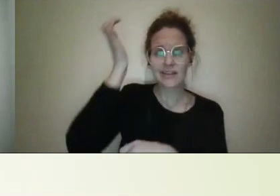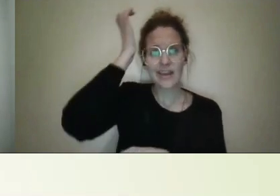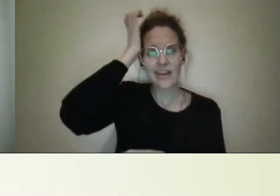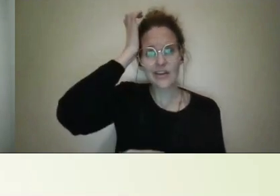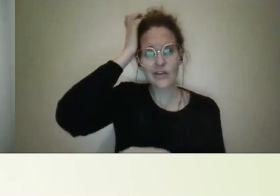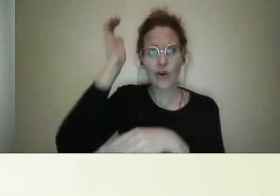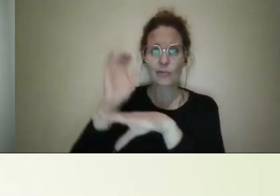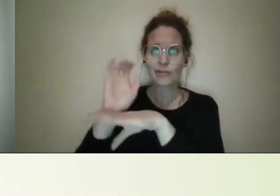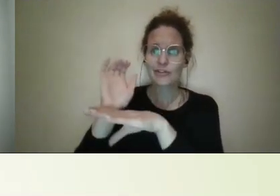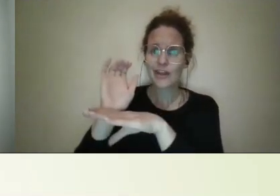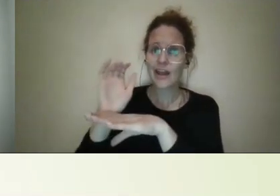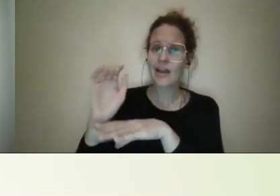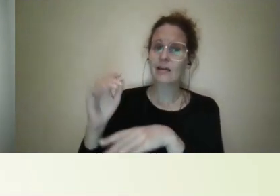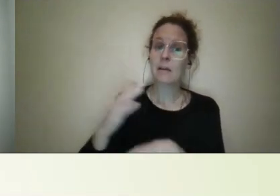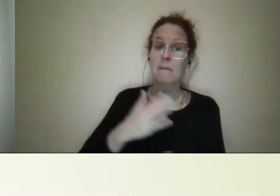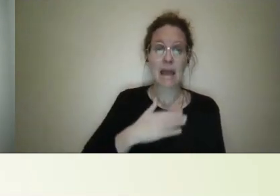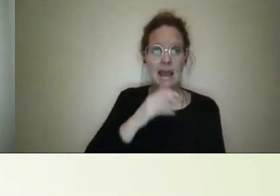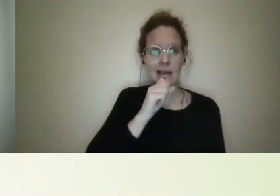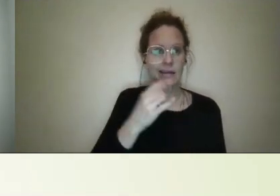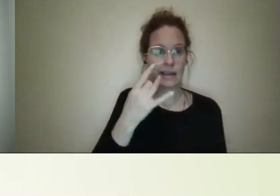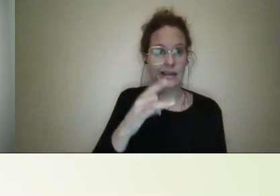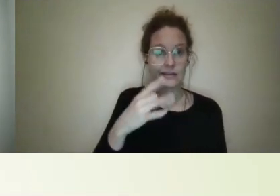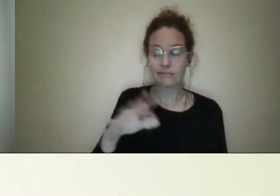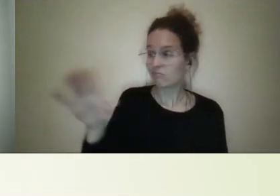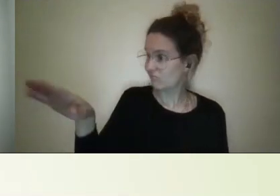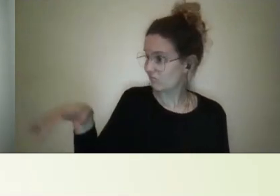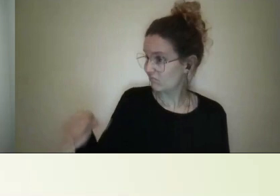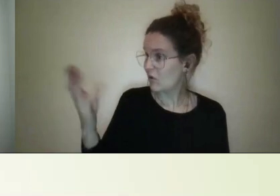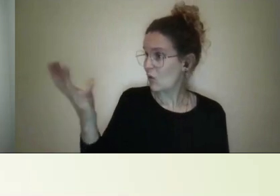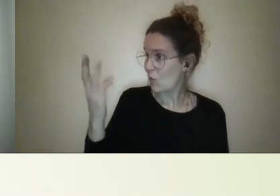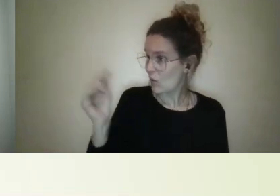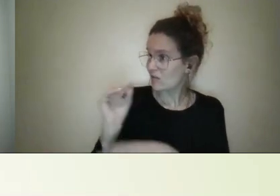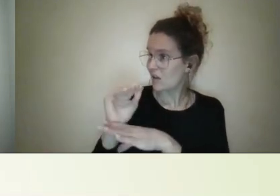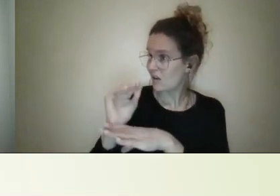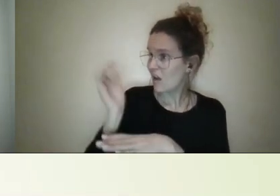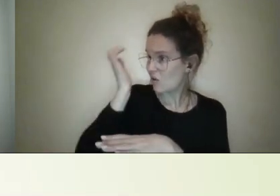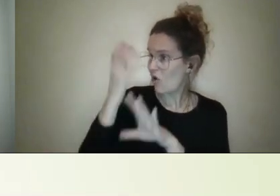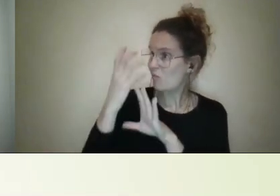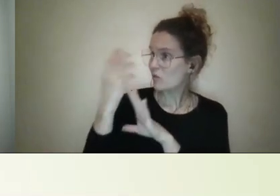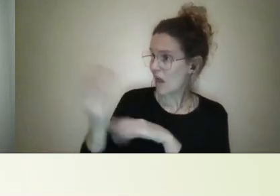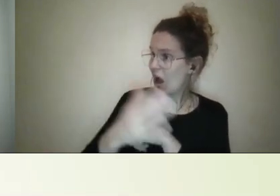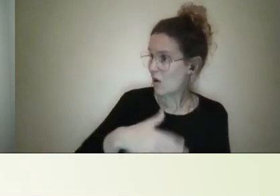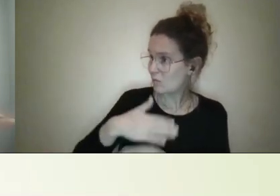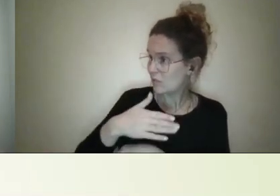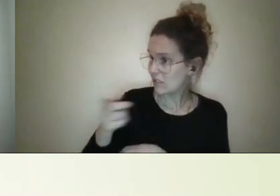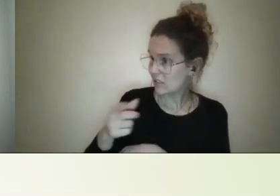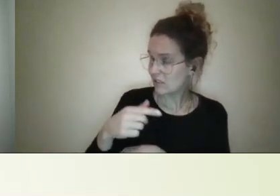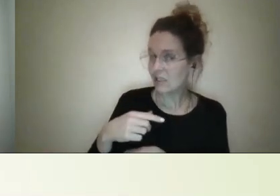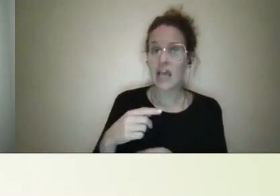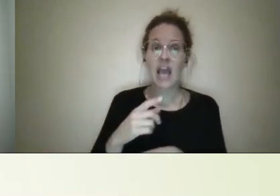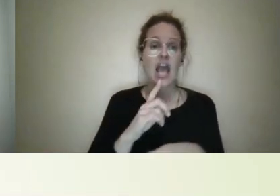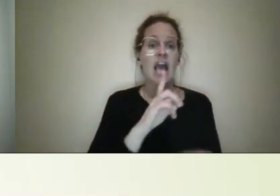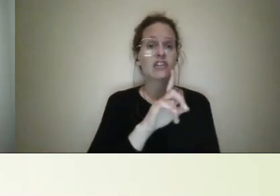have to tell my 18-year-old it's garbage night on Wednesday and she's walking away and I'm like,